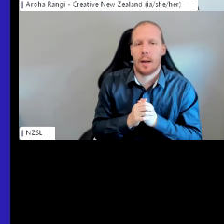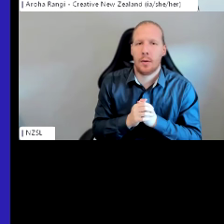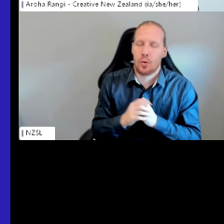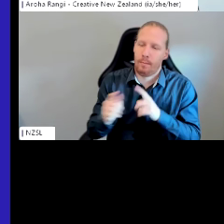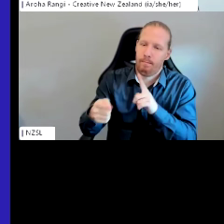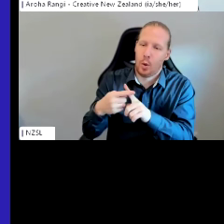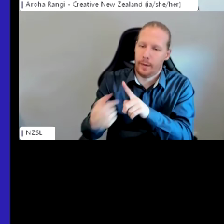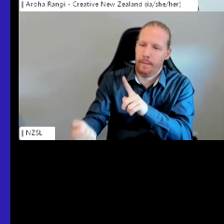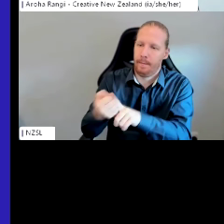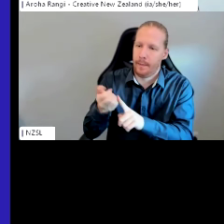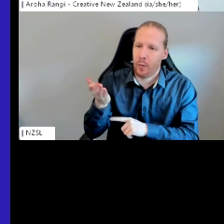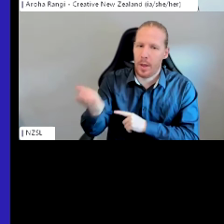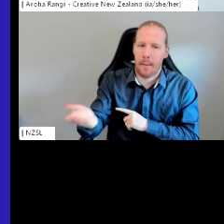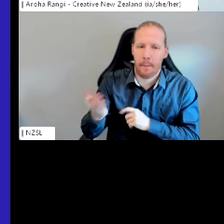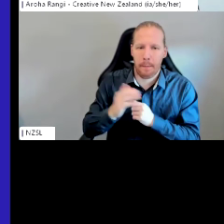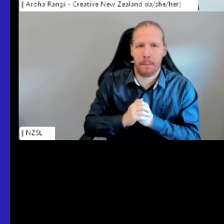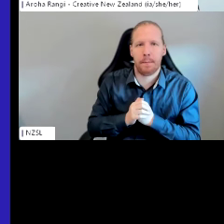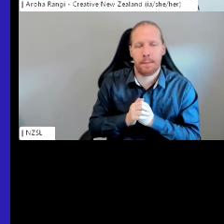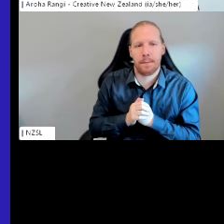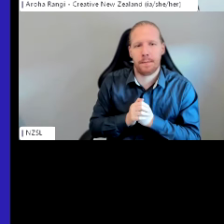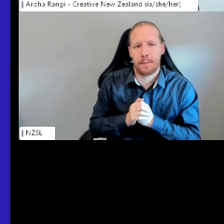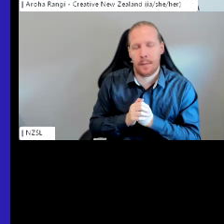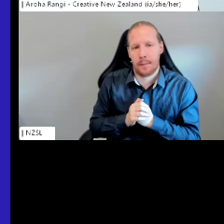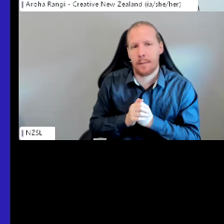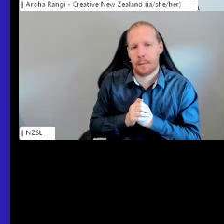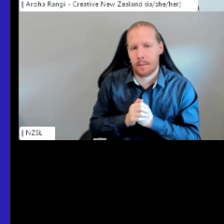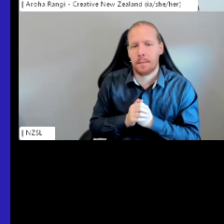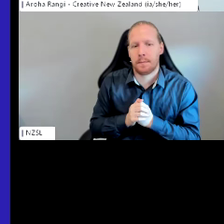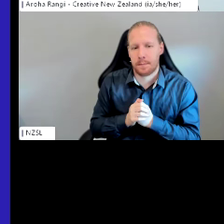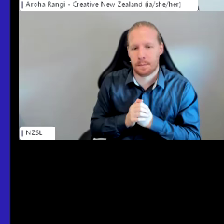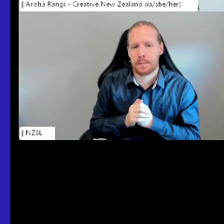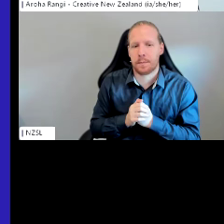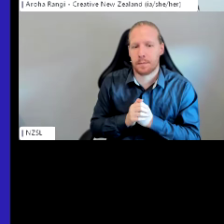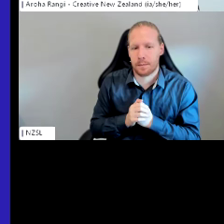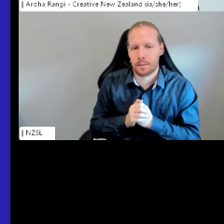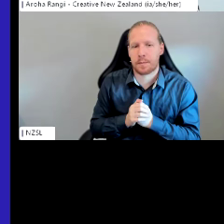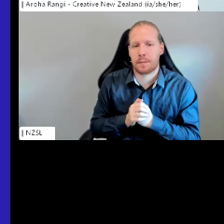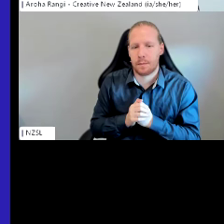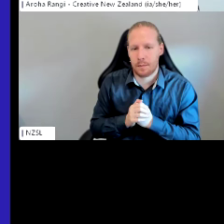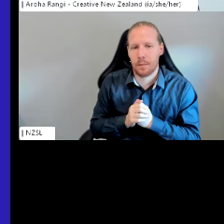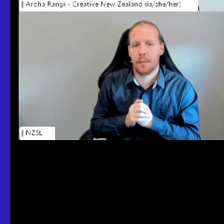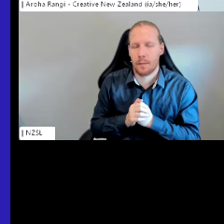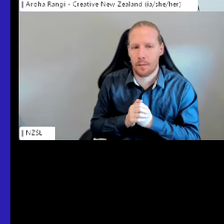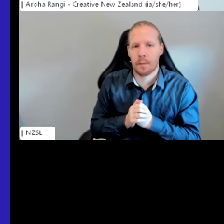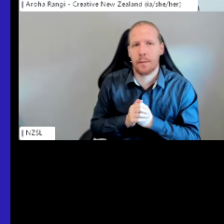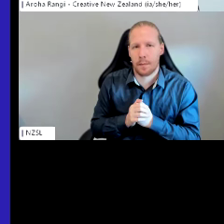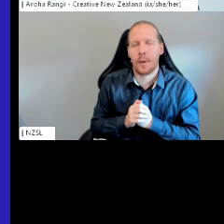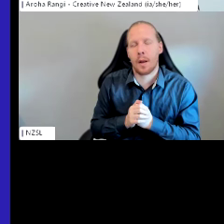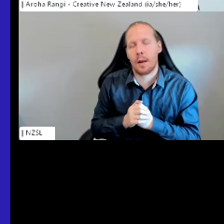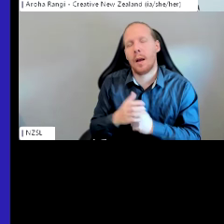giving? And I think that's got to be as much about programming um as it is about communications.